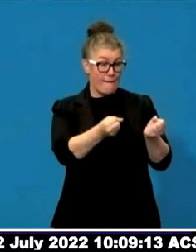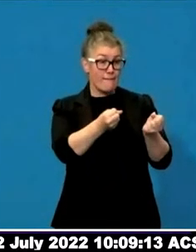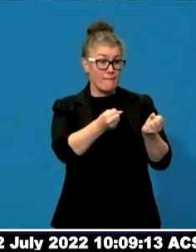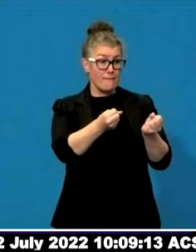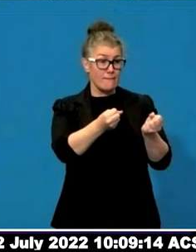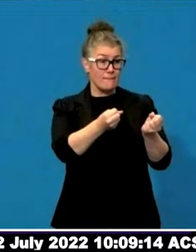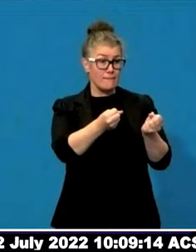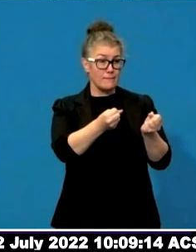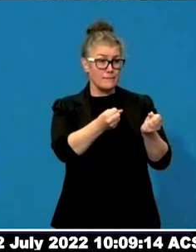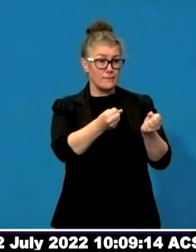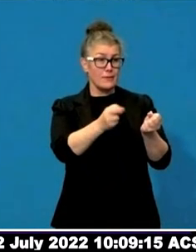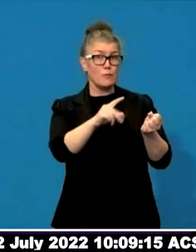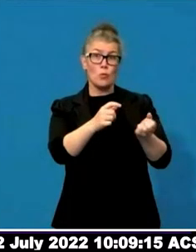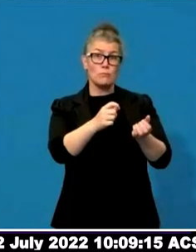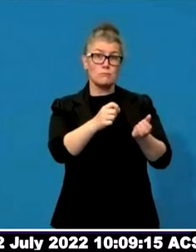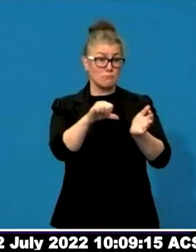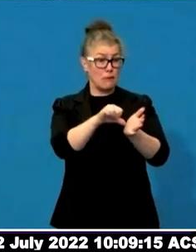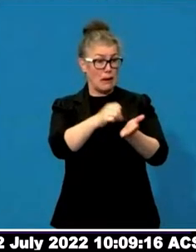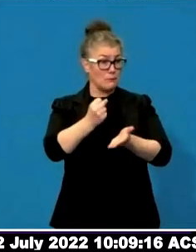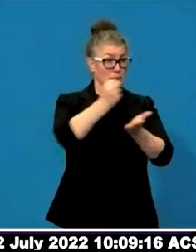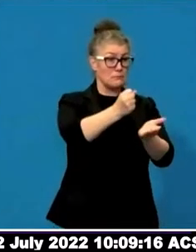and you've got some money allocated in that plan.